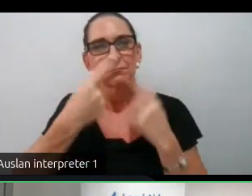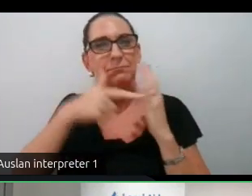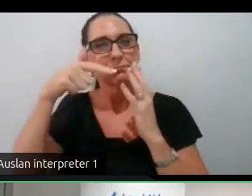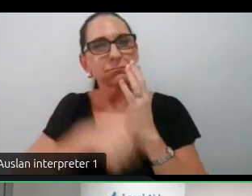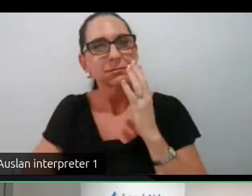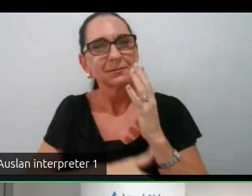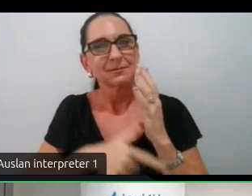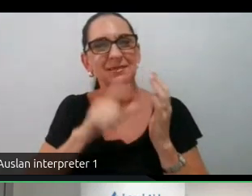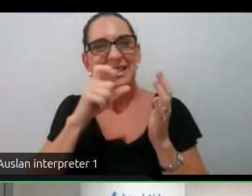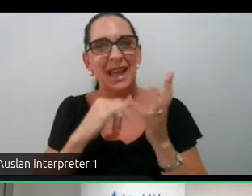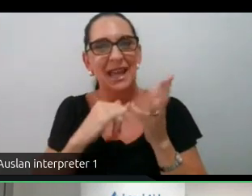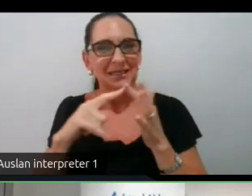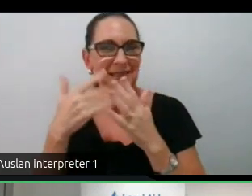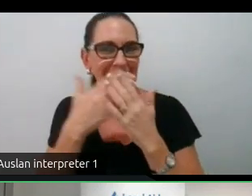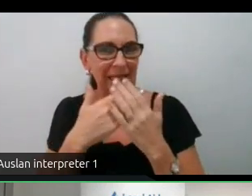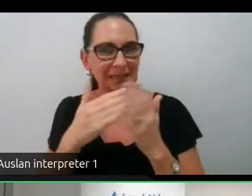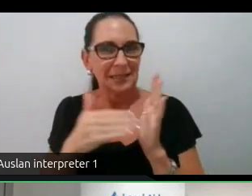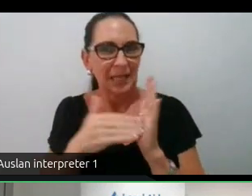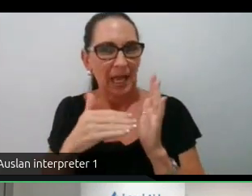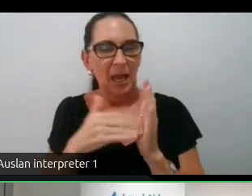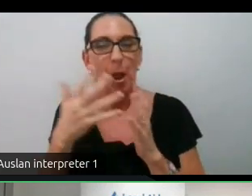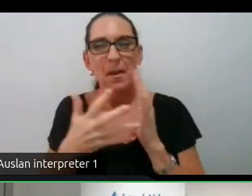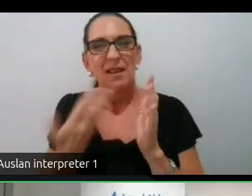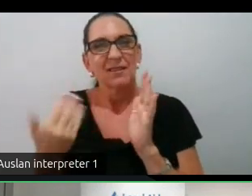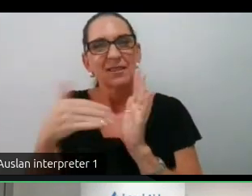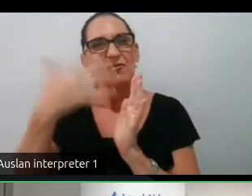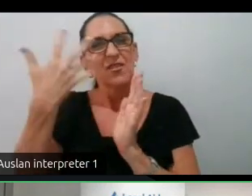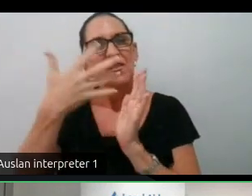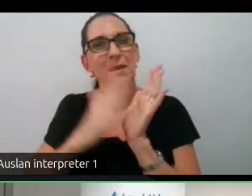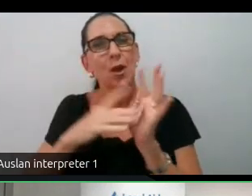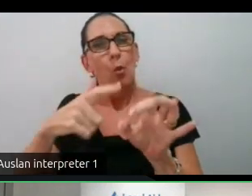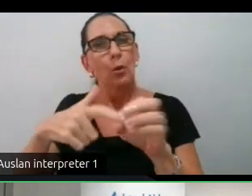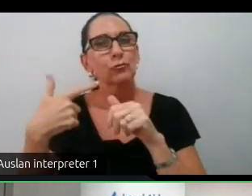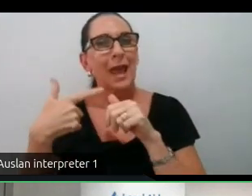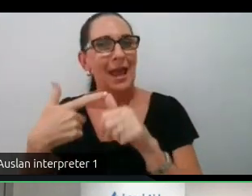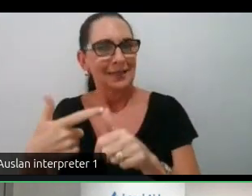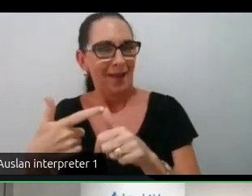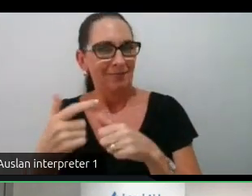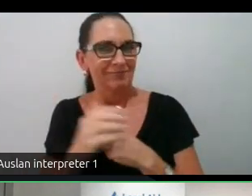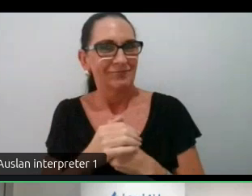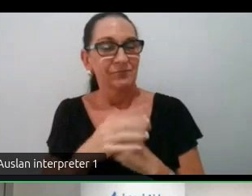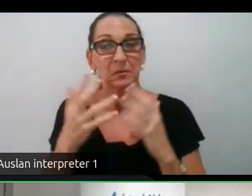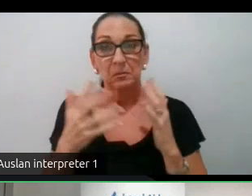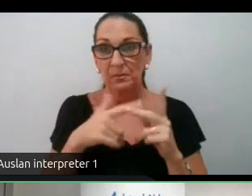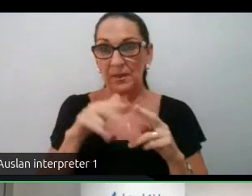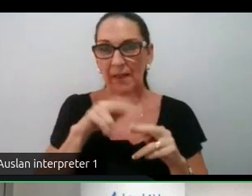studies today. 55 minutes and we're allowing about 15 minutes for Q&A at the end of the webinar. So,